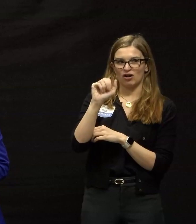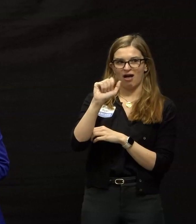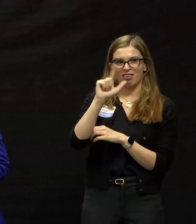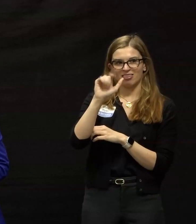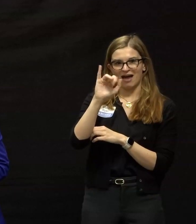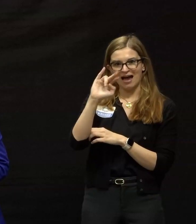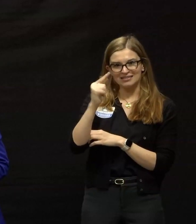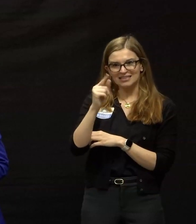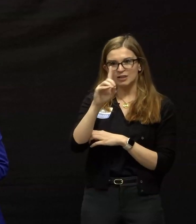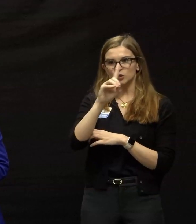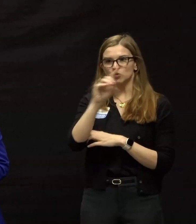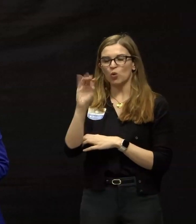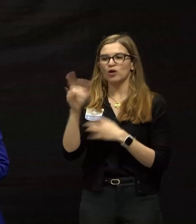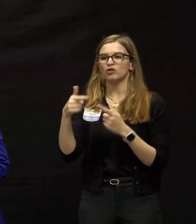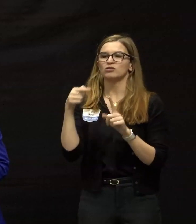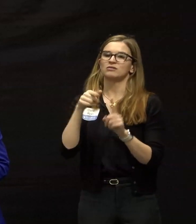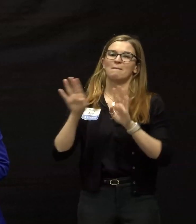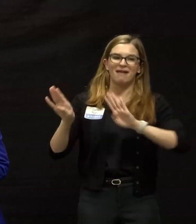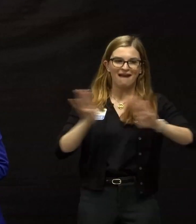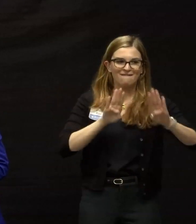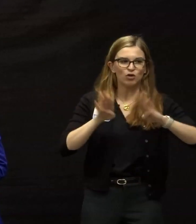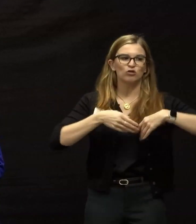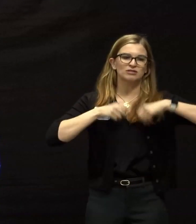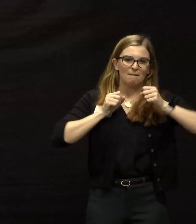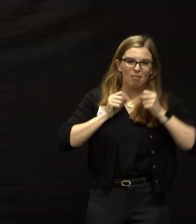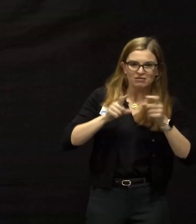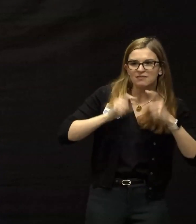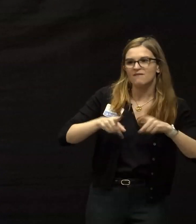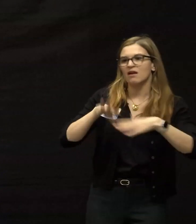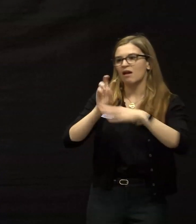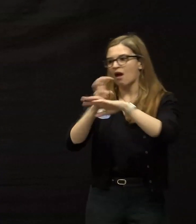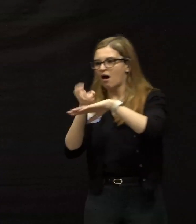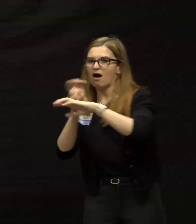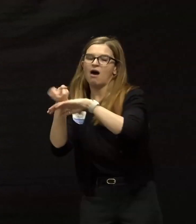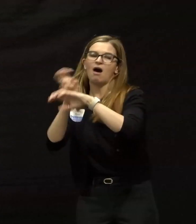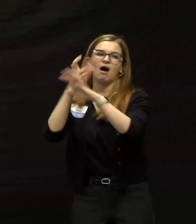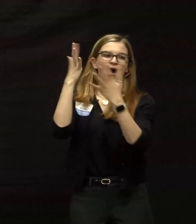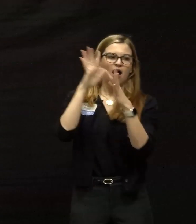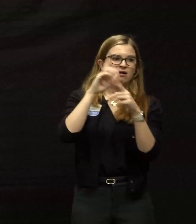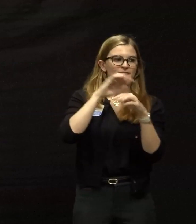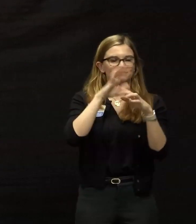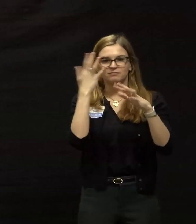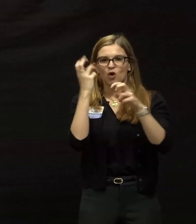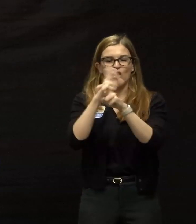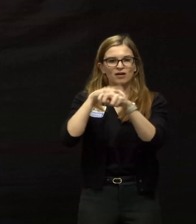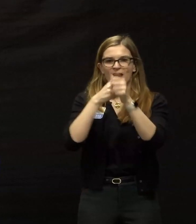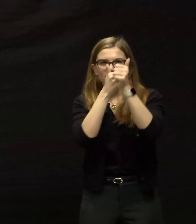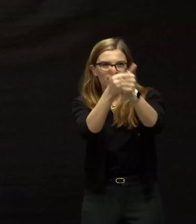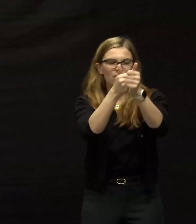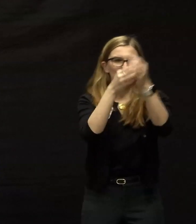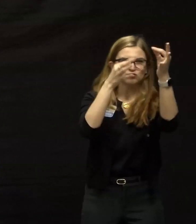The externalizing disorders such as behavioral issues, impulsivity, restlessness,